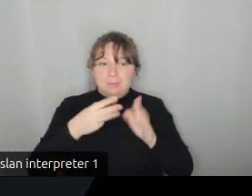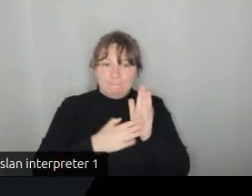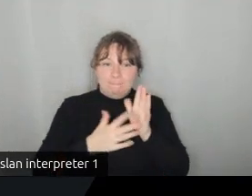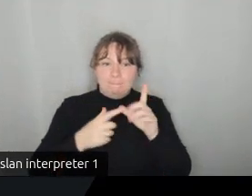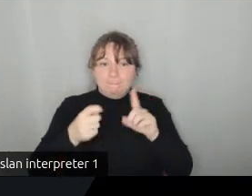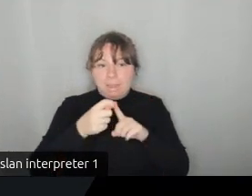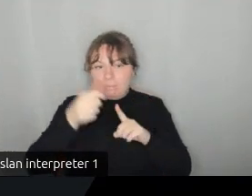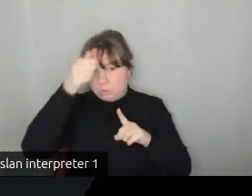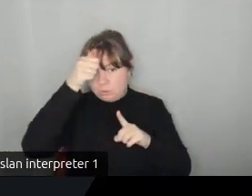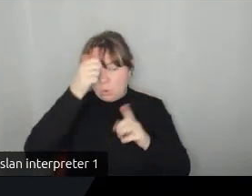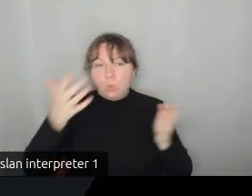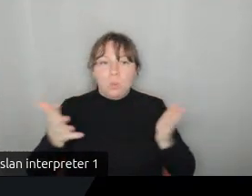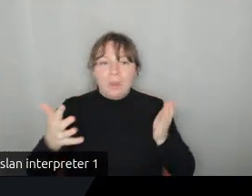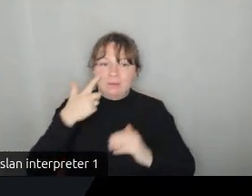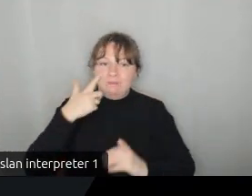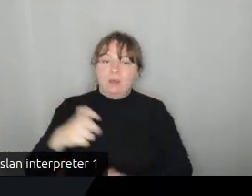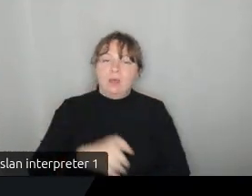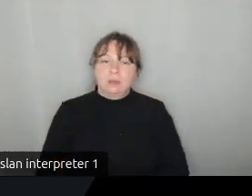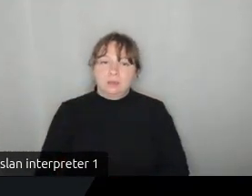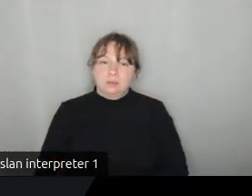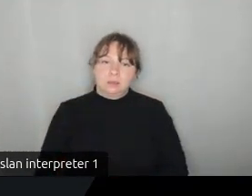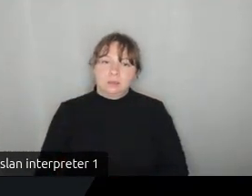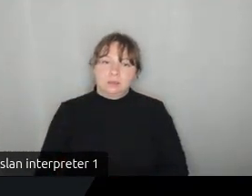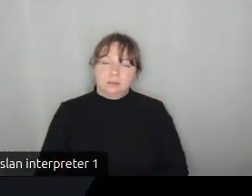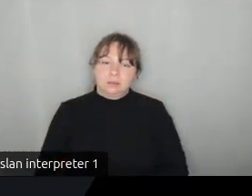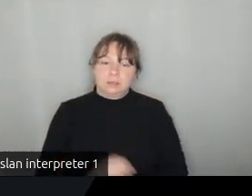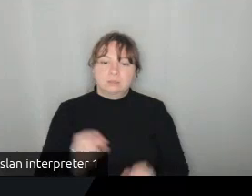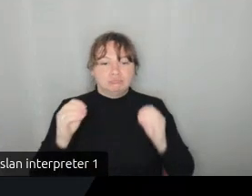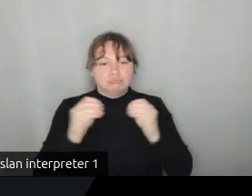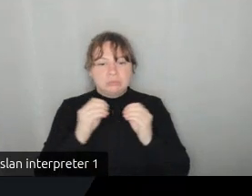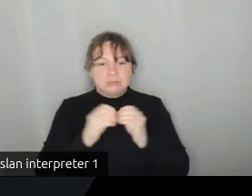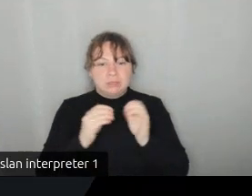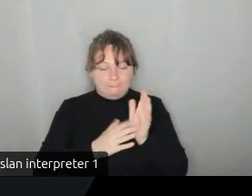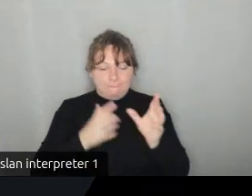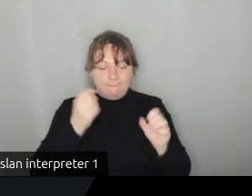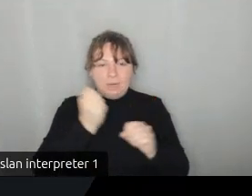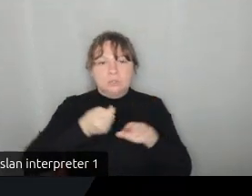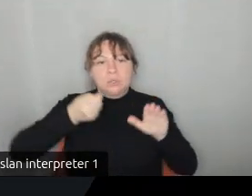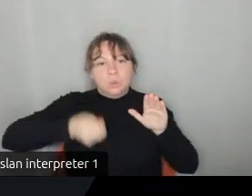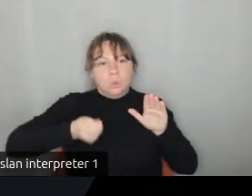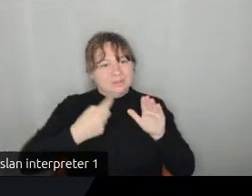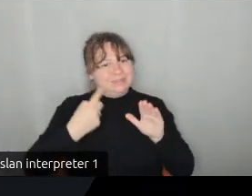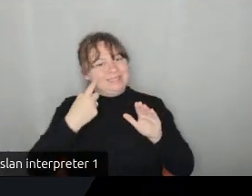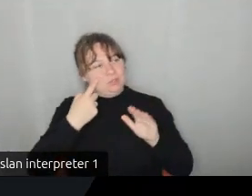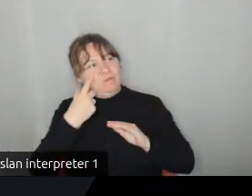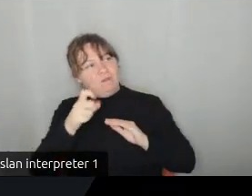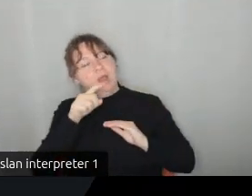know um otherwise we the Brisbane Magistrates Court is pretty easy to find um otherwise they